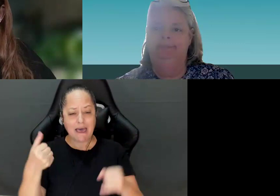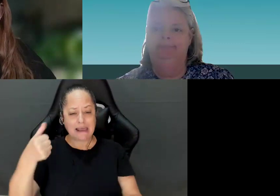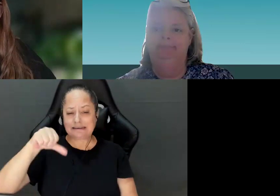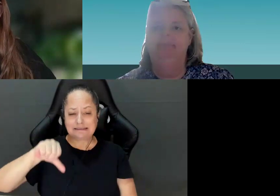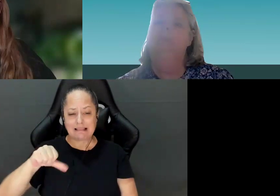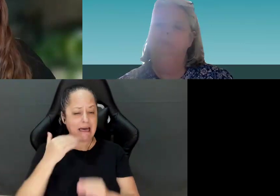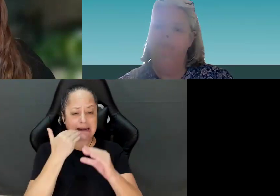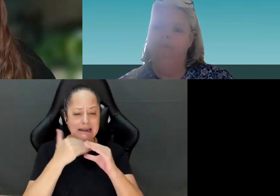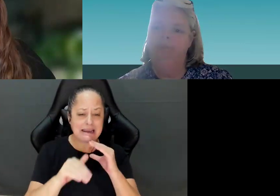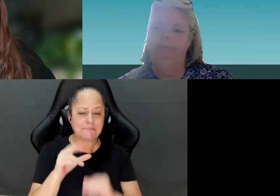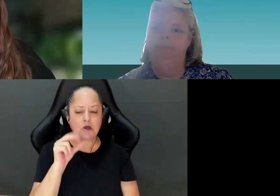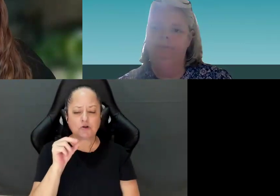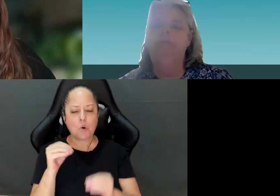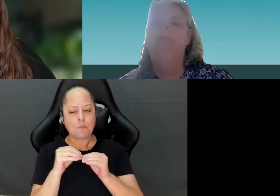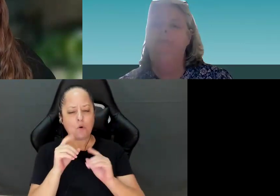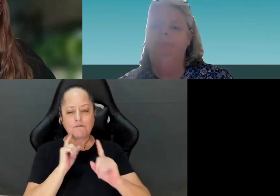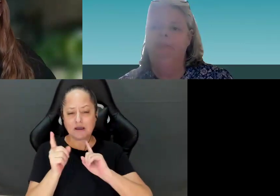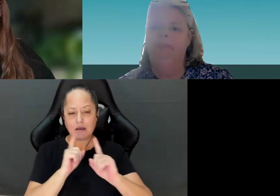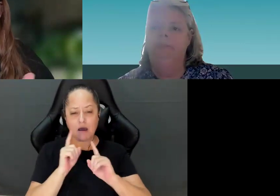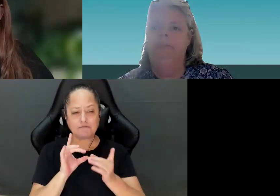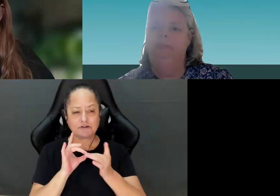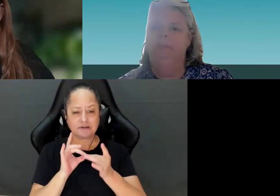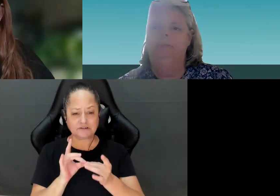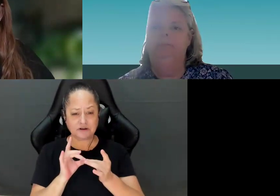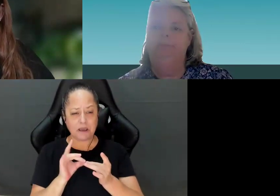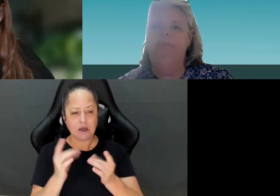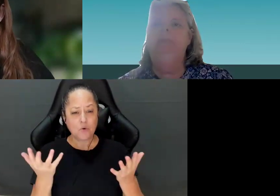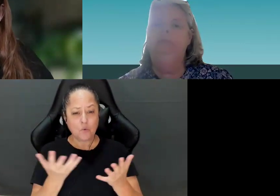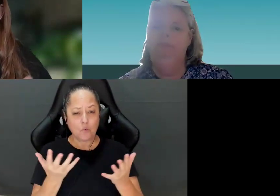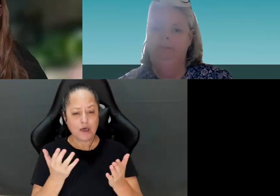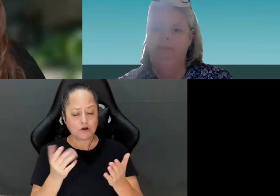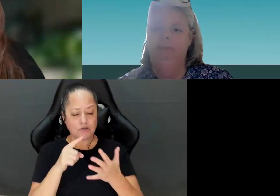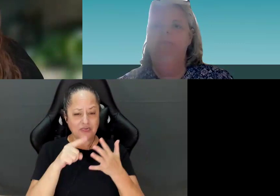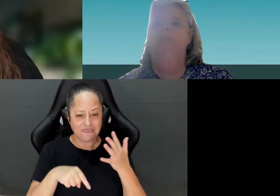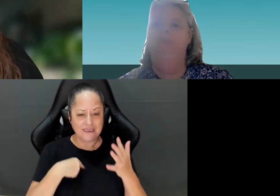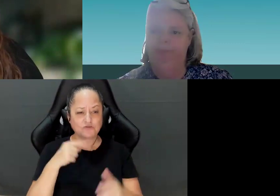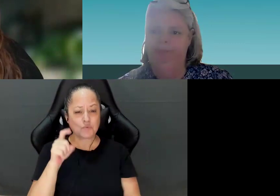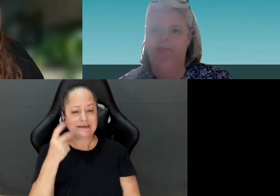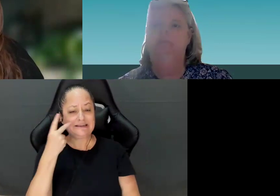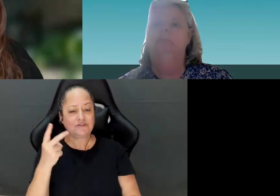It is more of a conversation about what are the things that we would need to see changed